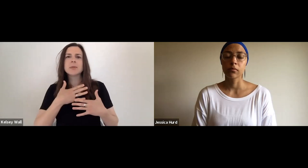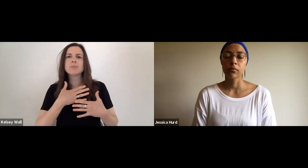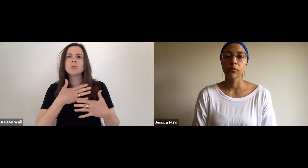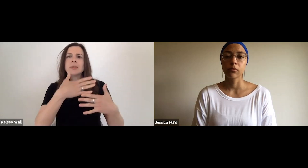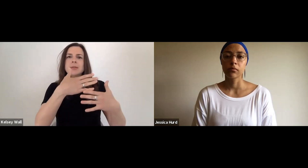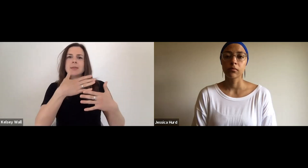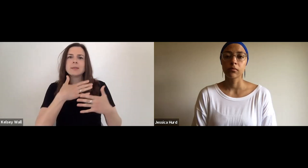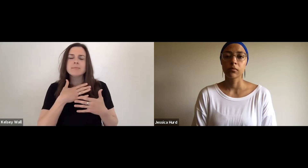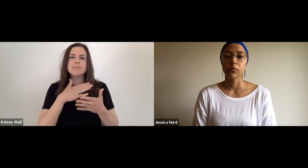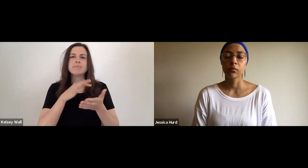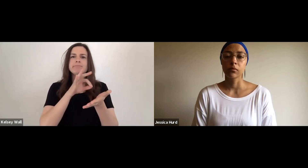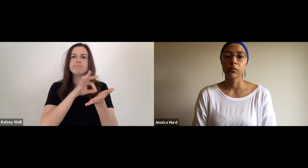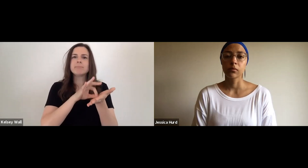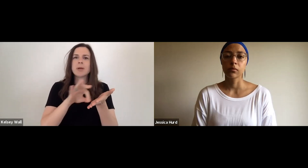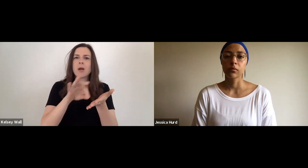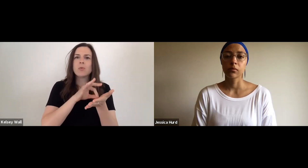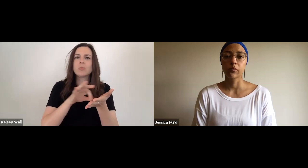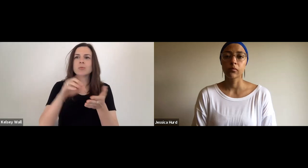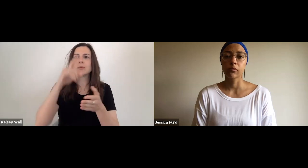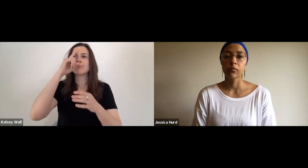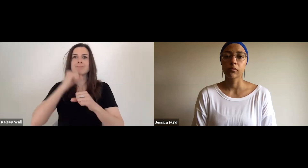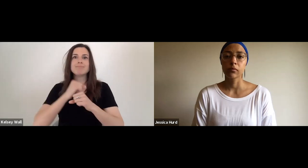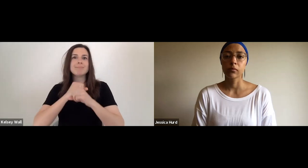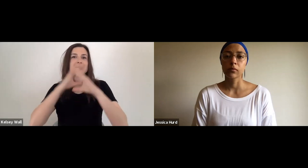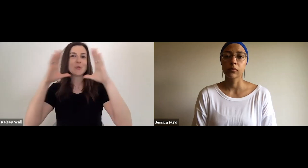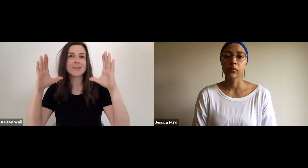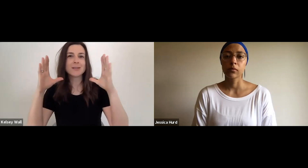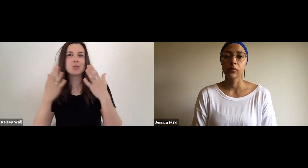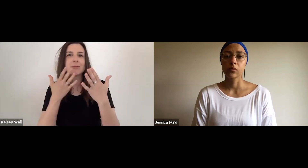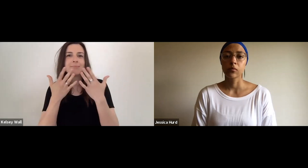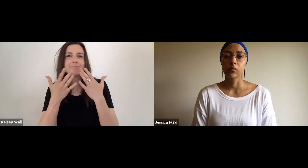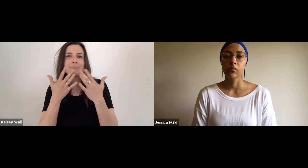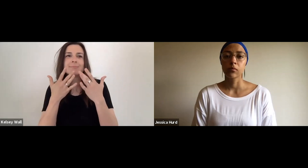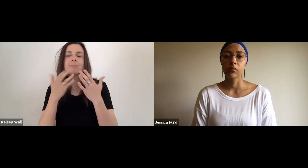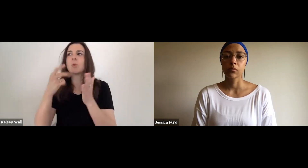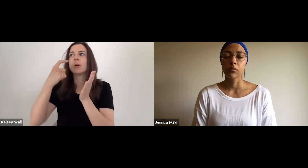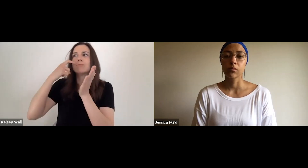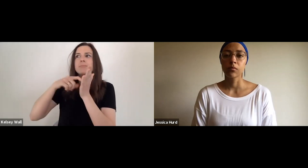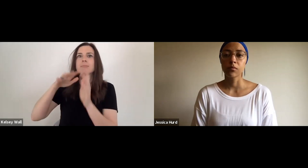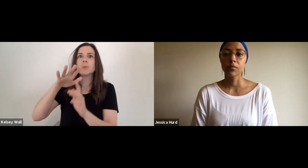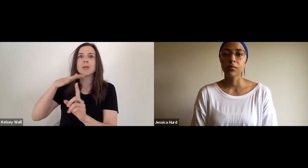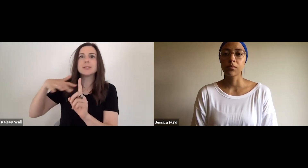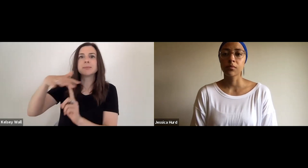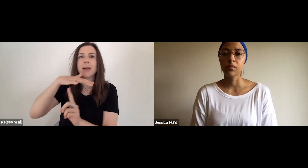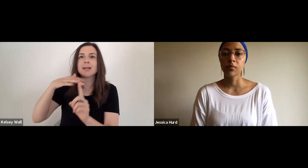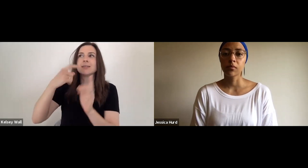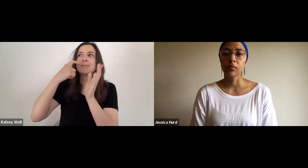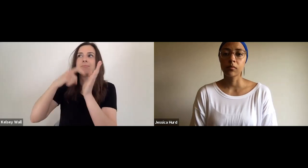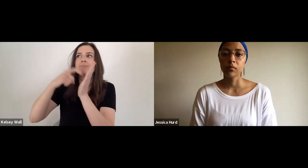This happens, but use these breathing techniques and count--3, 2, 4.